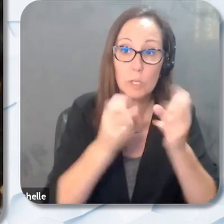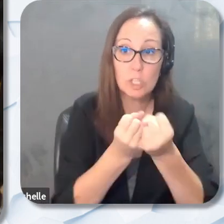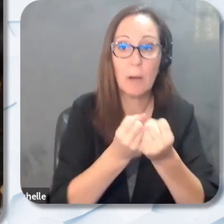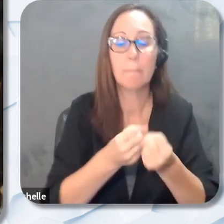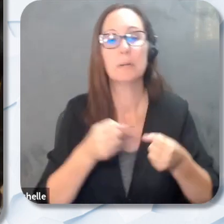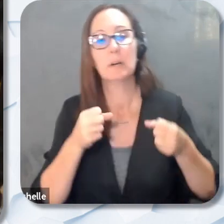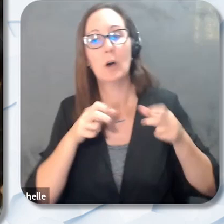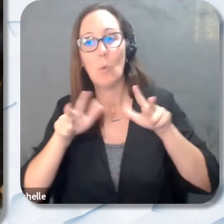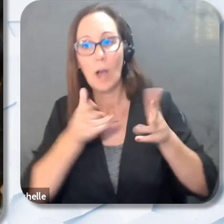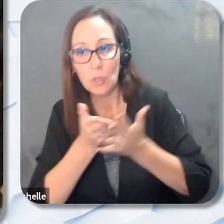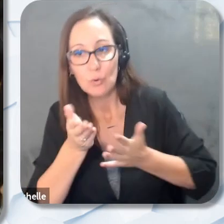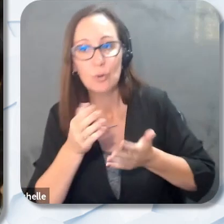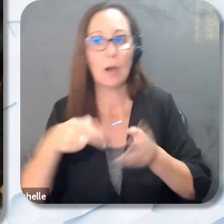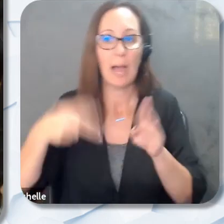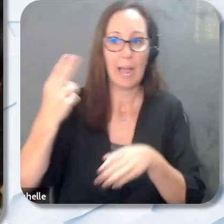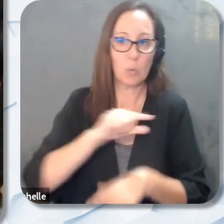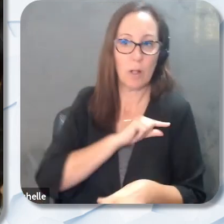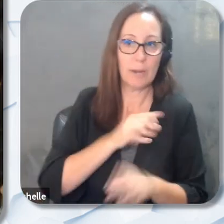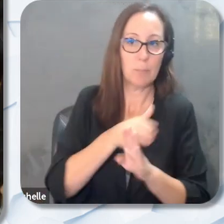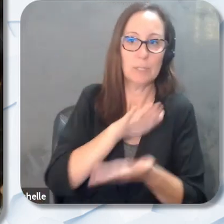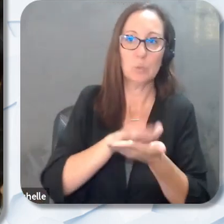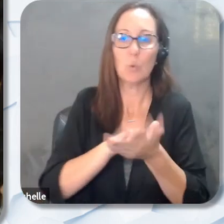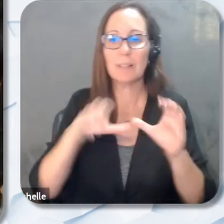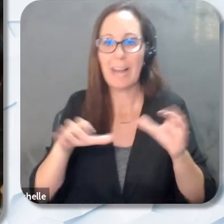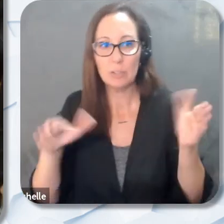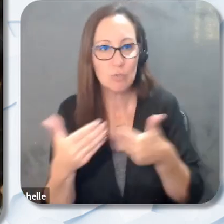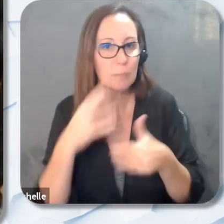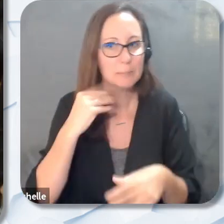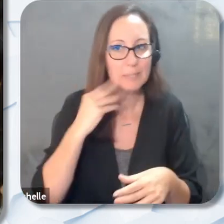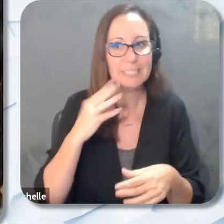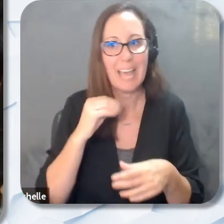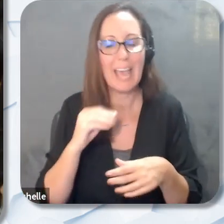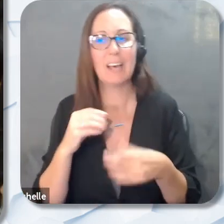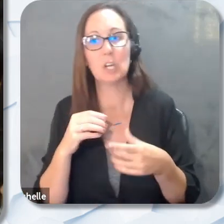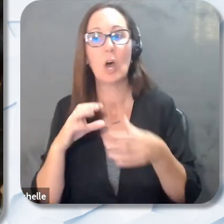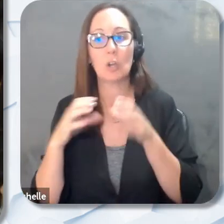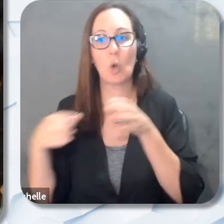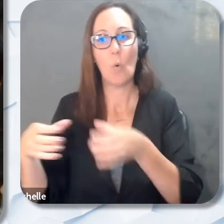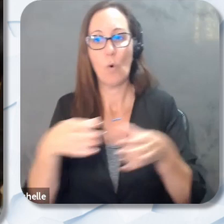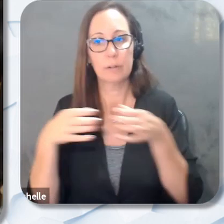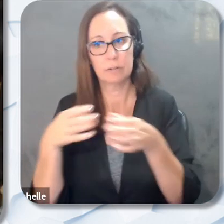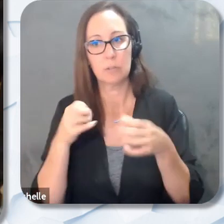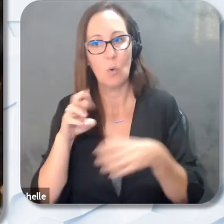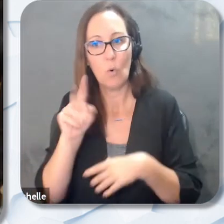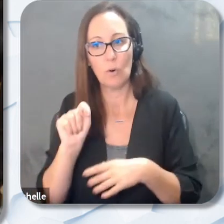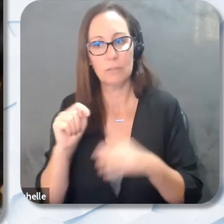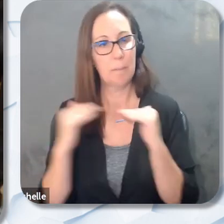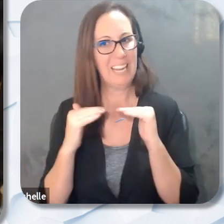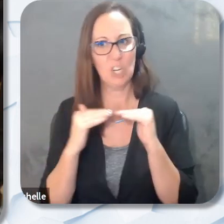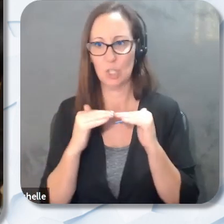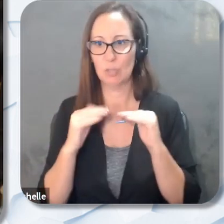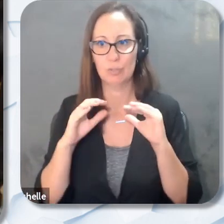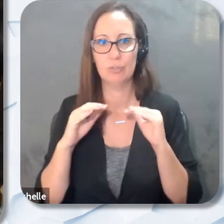through is of high quality preschool classrooms along with a cohort of their peers and the. tool,